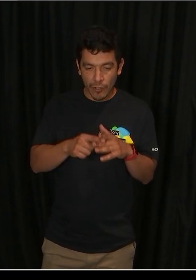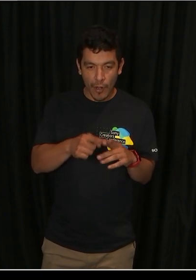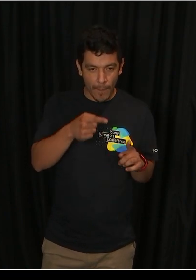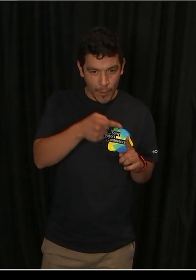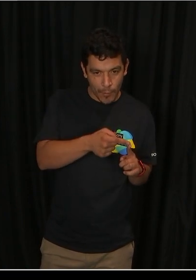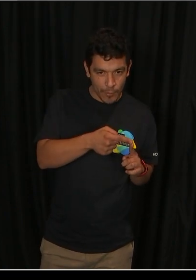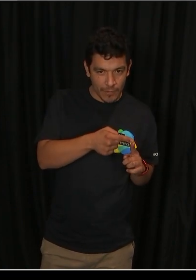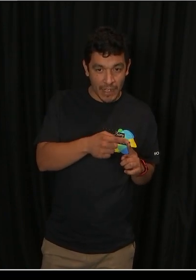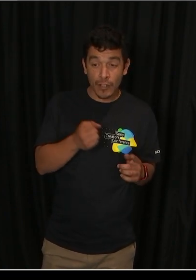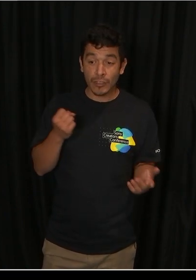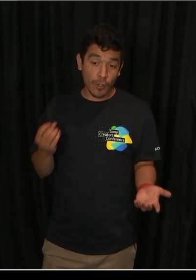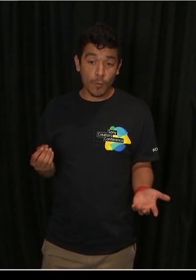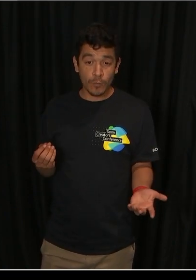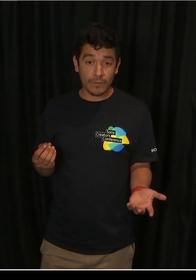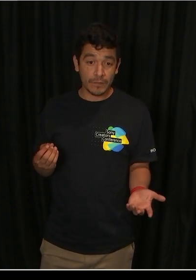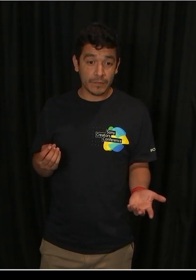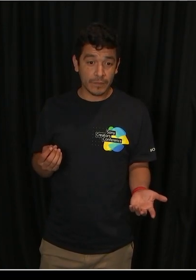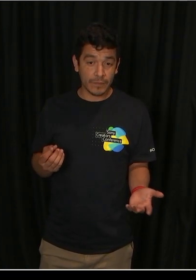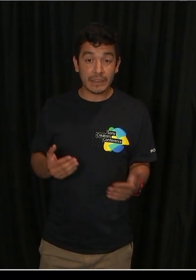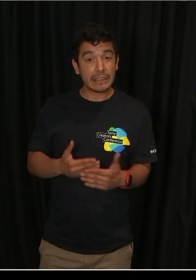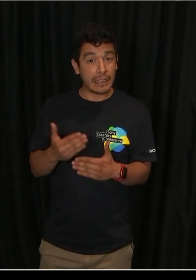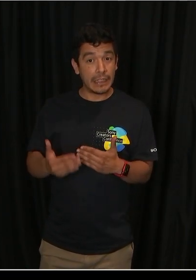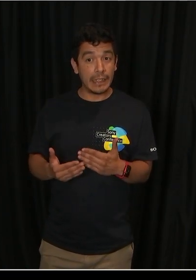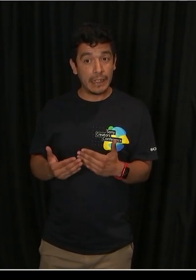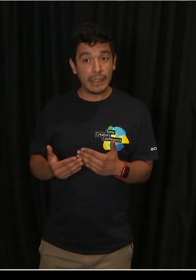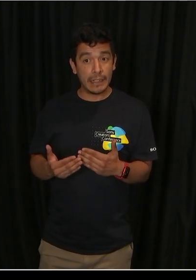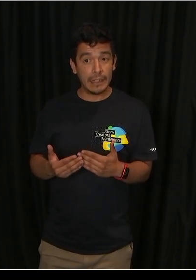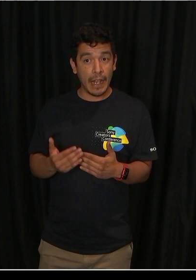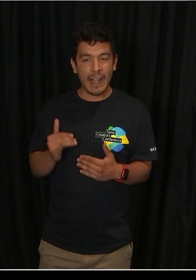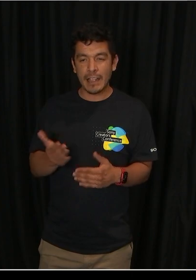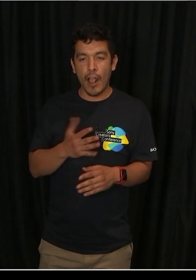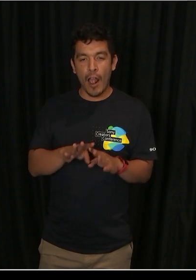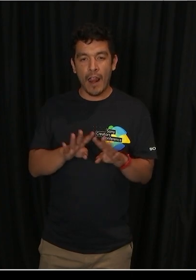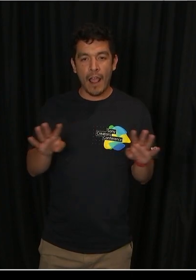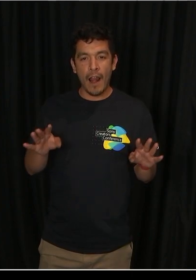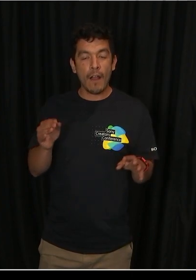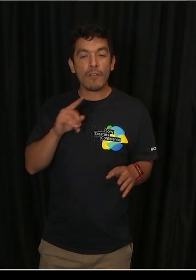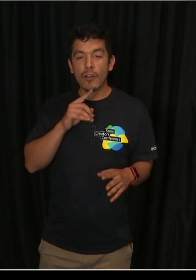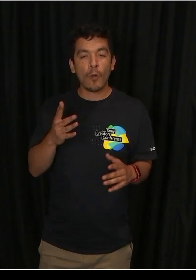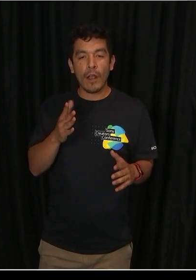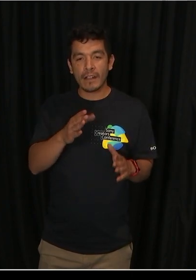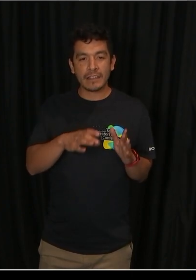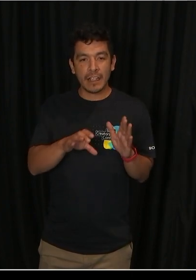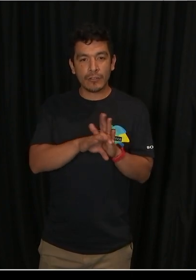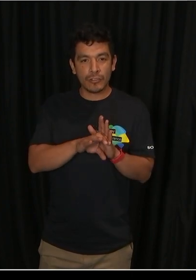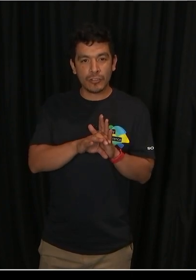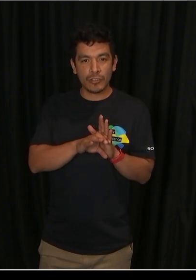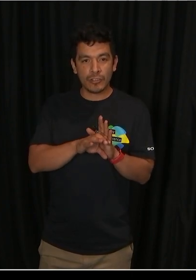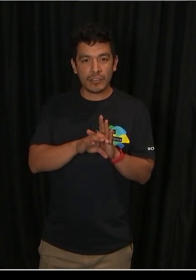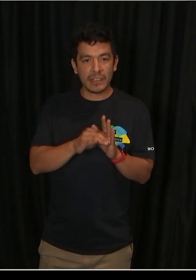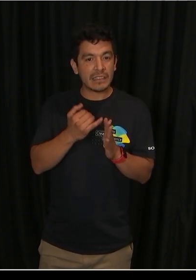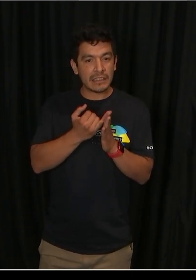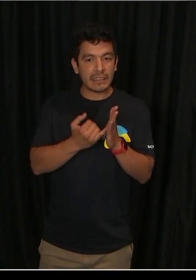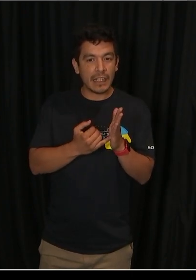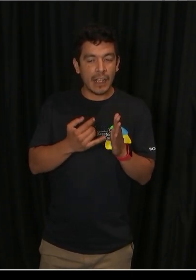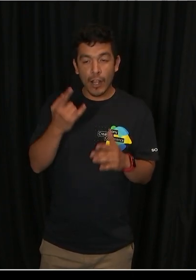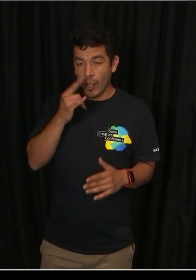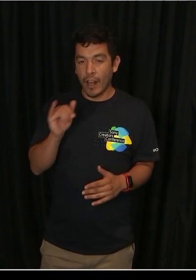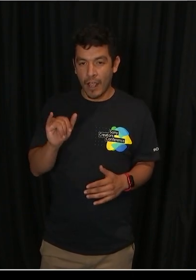And so next, and here's our lineup of ultimately what his character design ended up being.